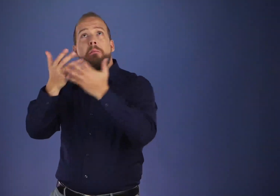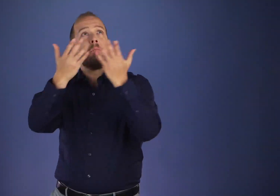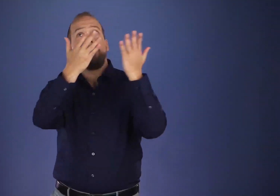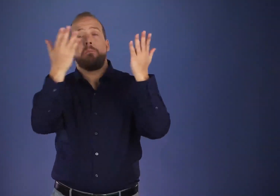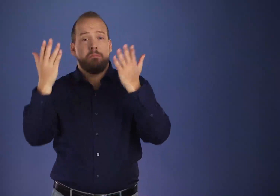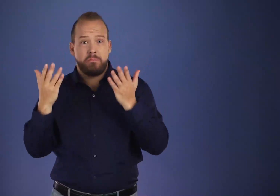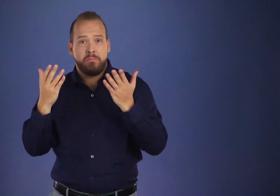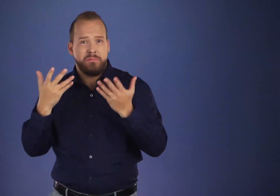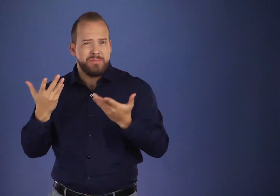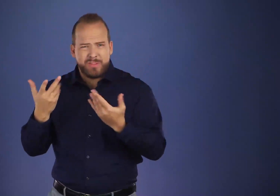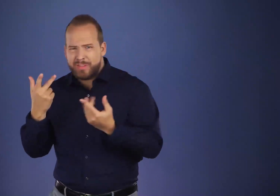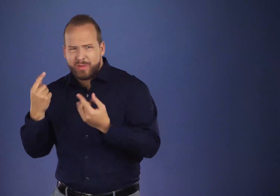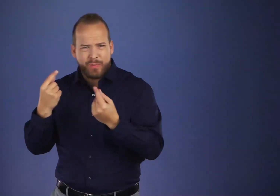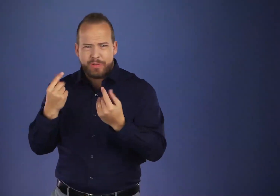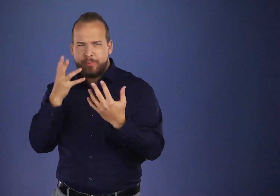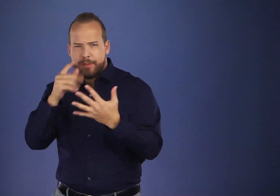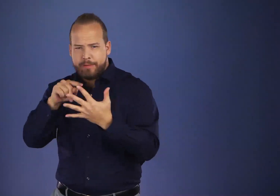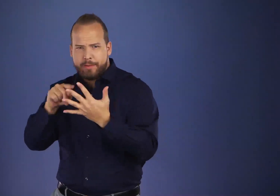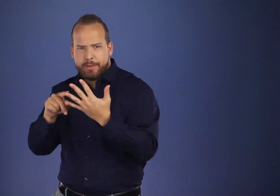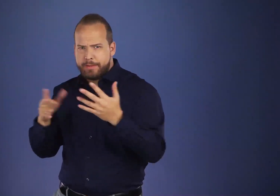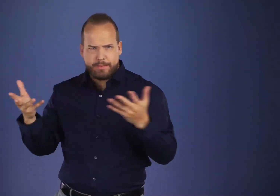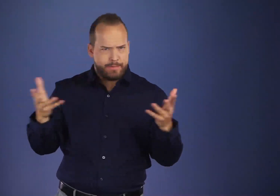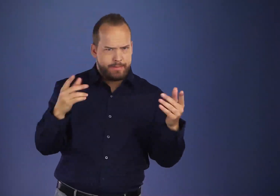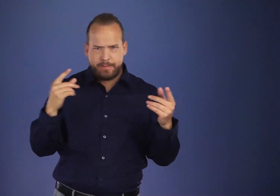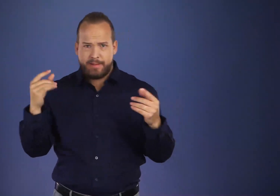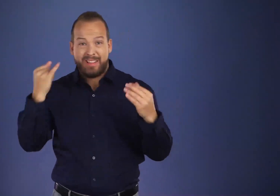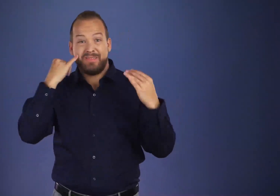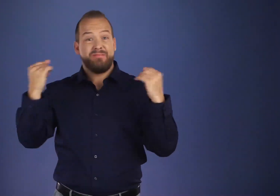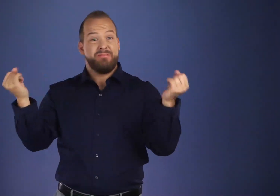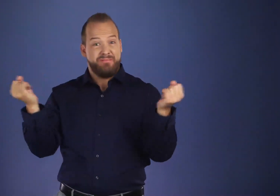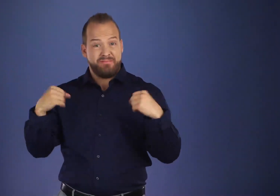earnestly asking God's help and guidance — meanwhile